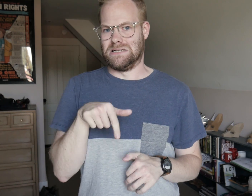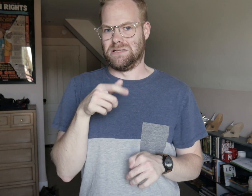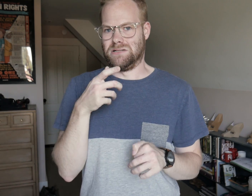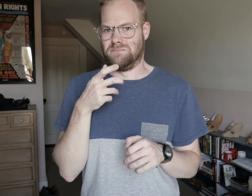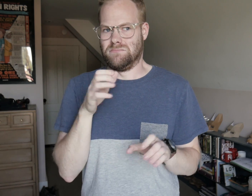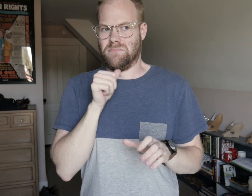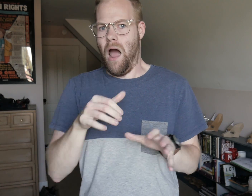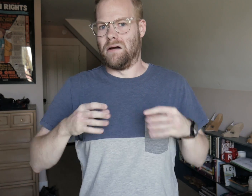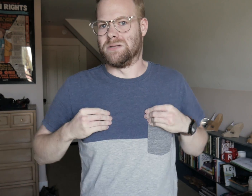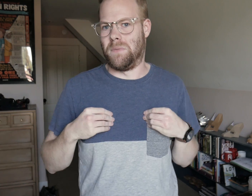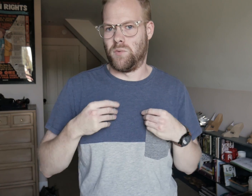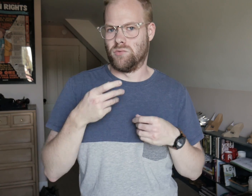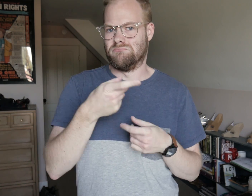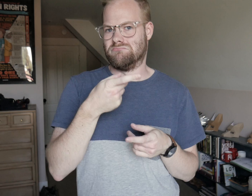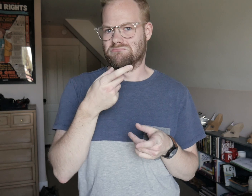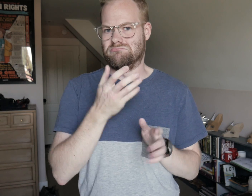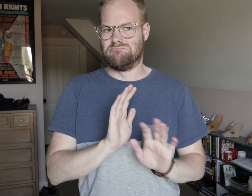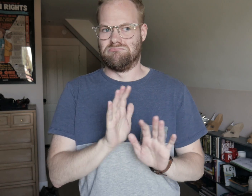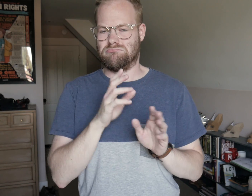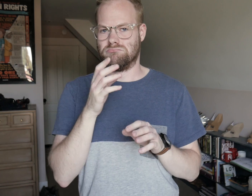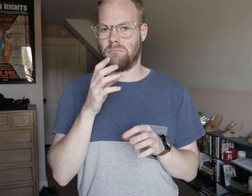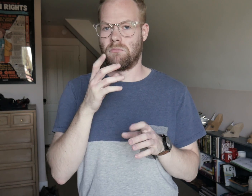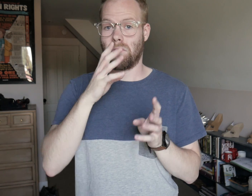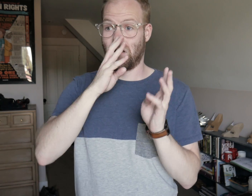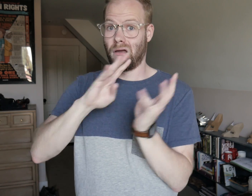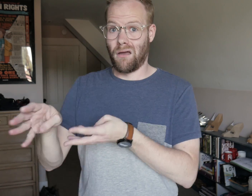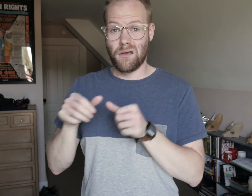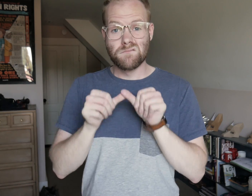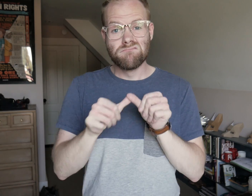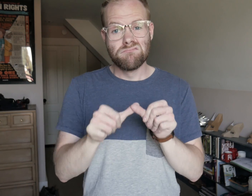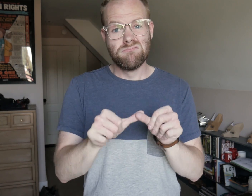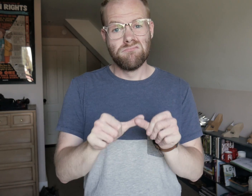what they’re doing isn’t acceptable and keep doing it.